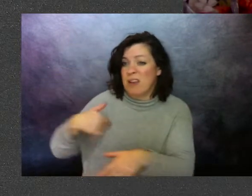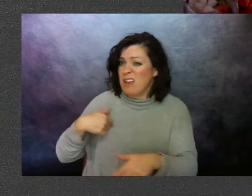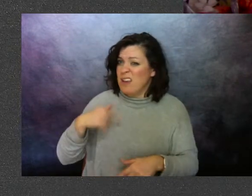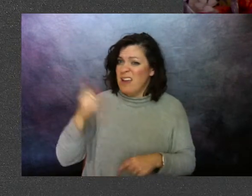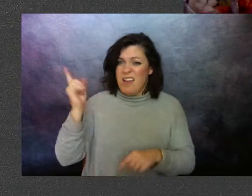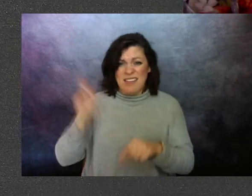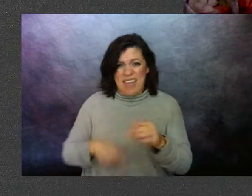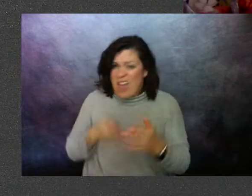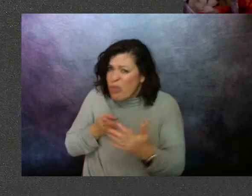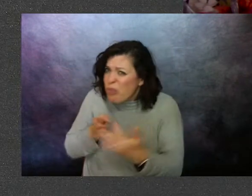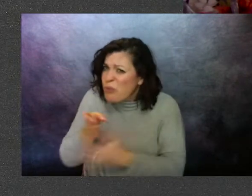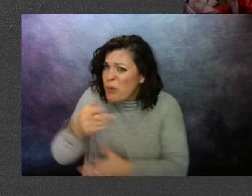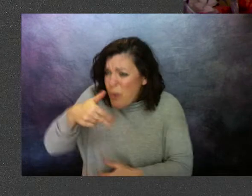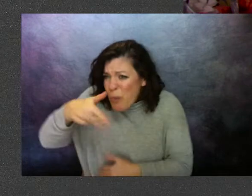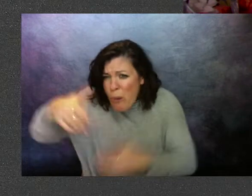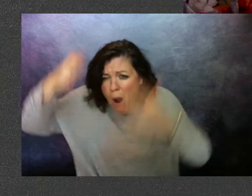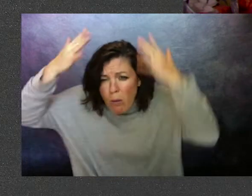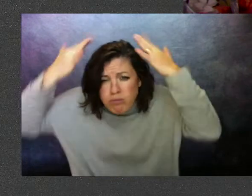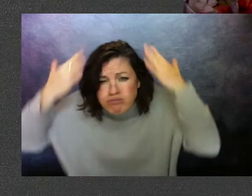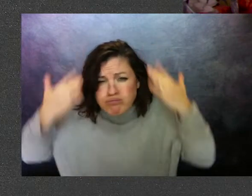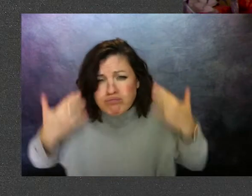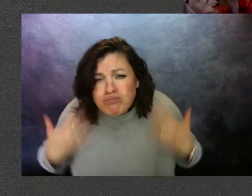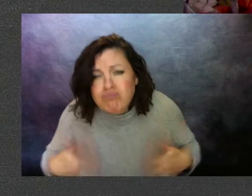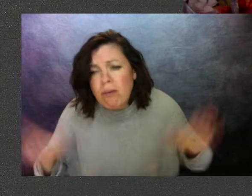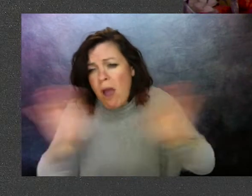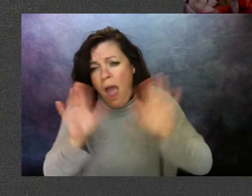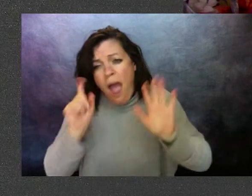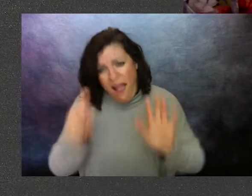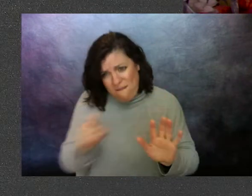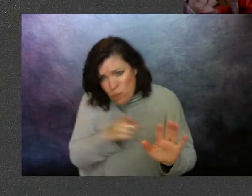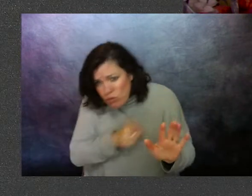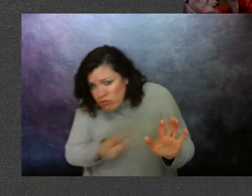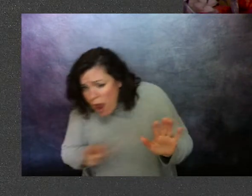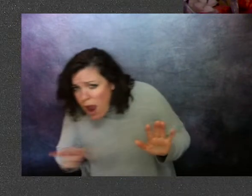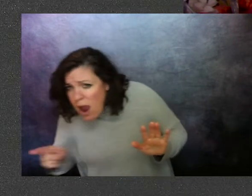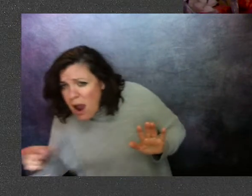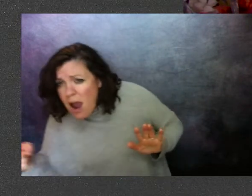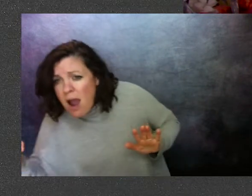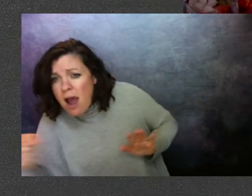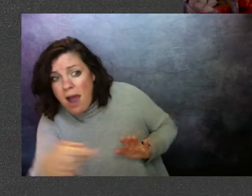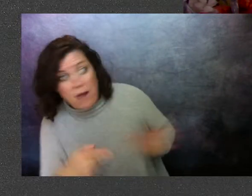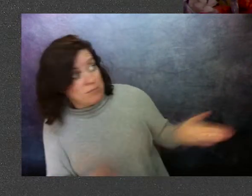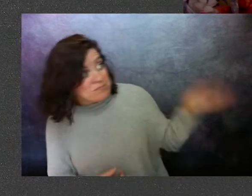We can't go through it, we have to go around it. Come on, let's go.